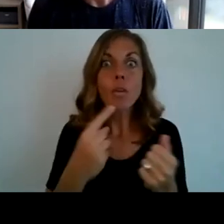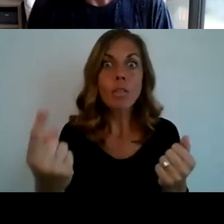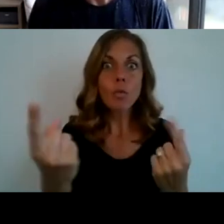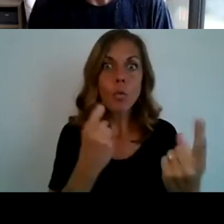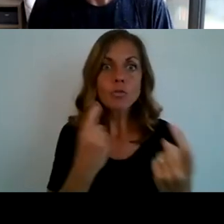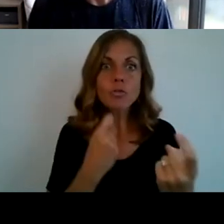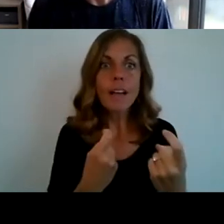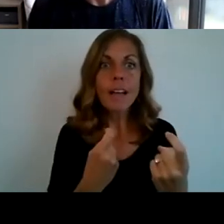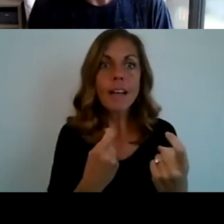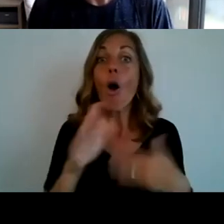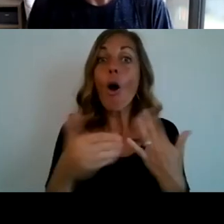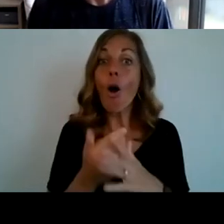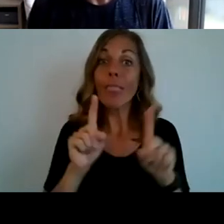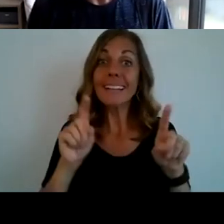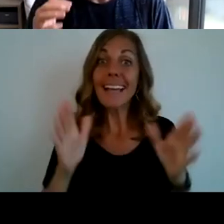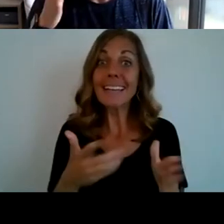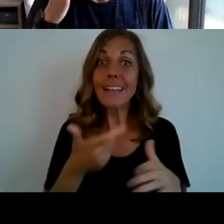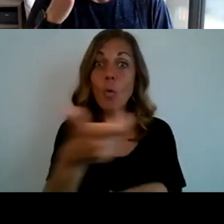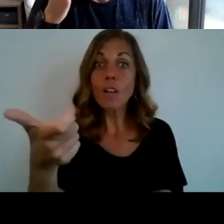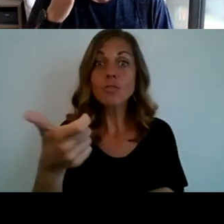attendees watching. Please reach out to the panelists on social media, their information